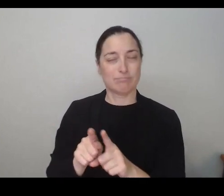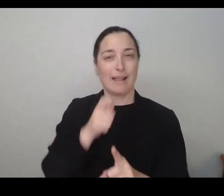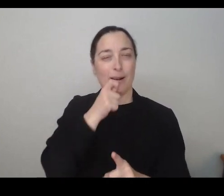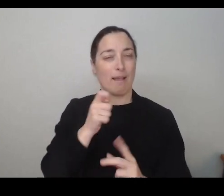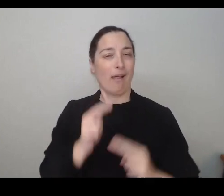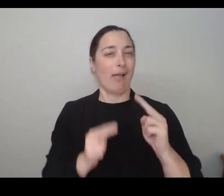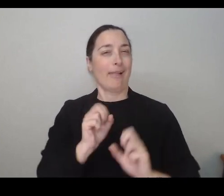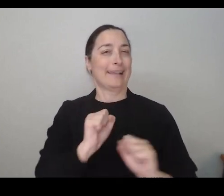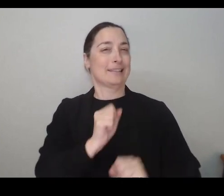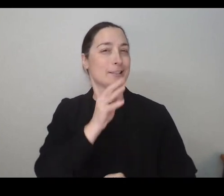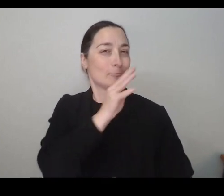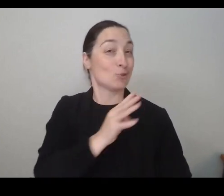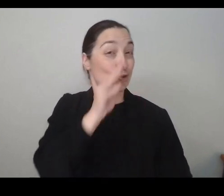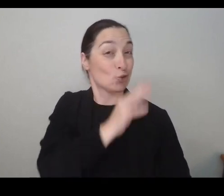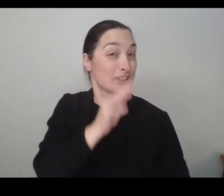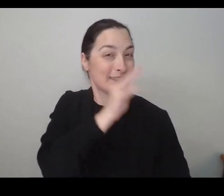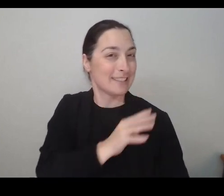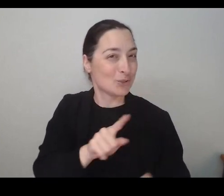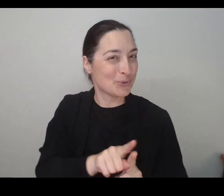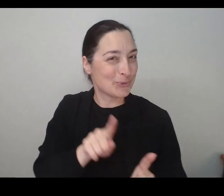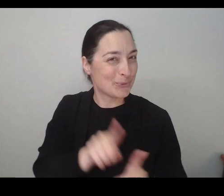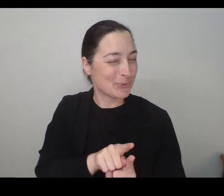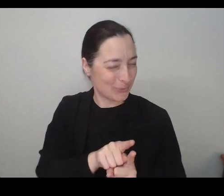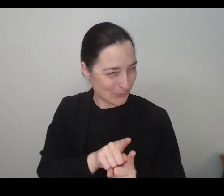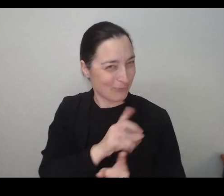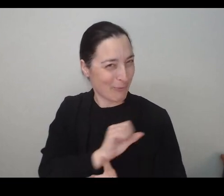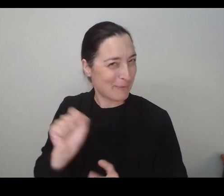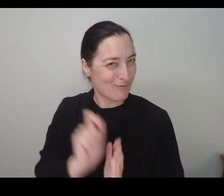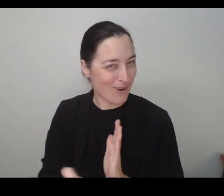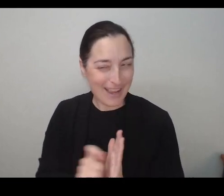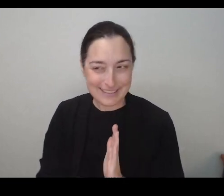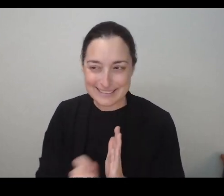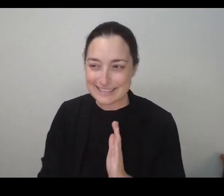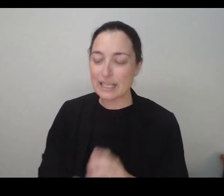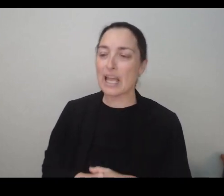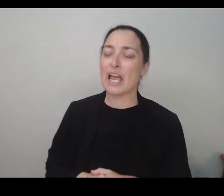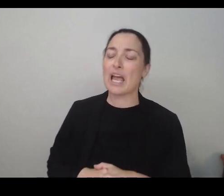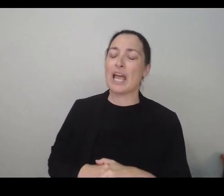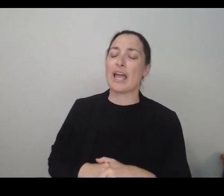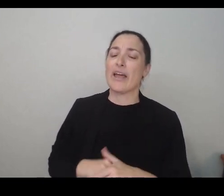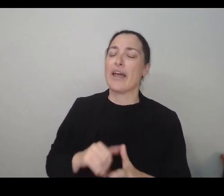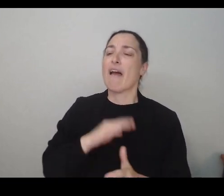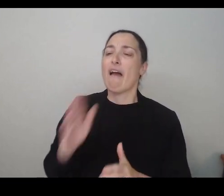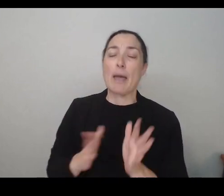to look at that through his writing. And Miriama, one of the comments you made